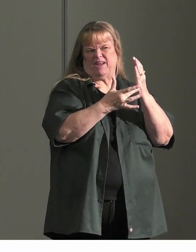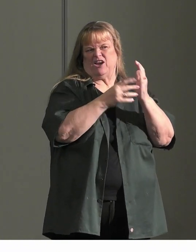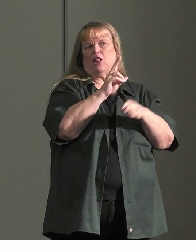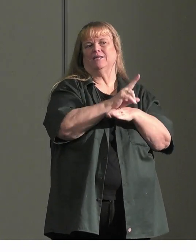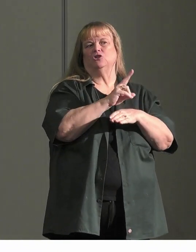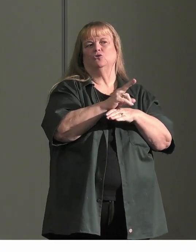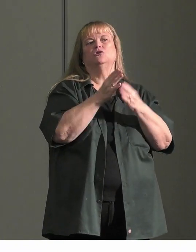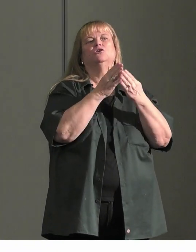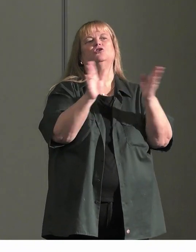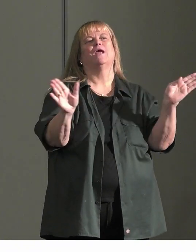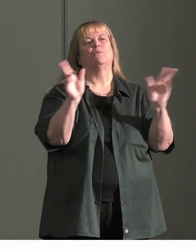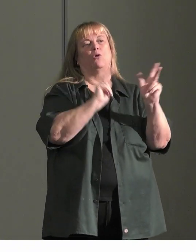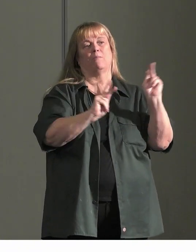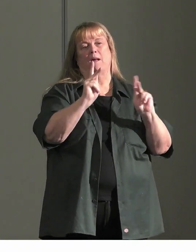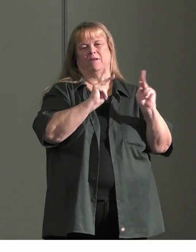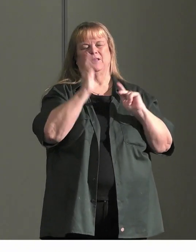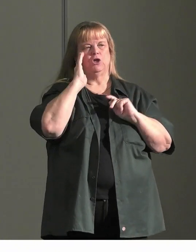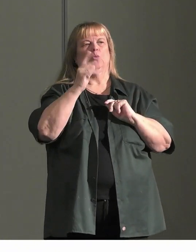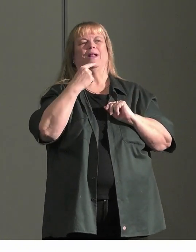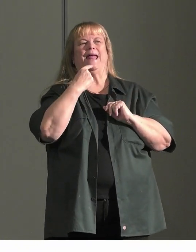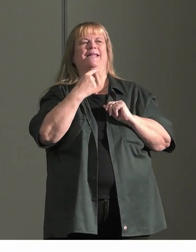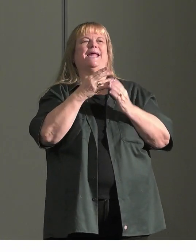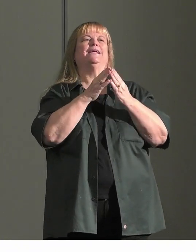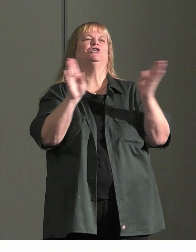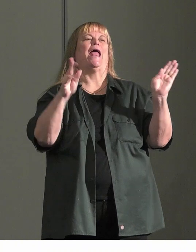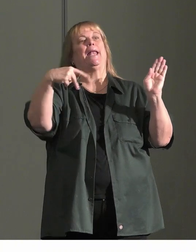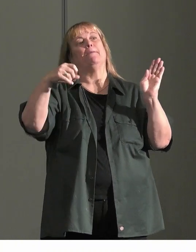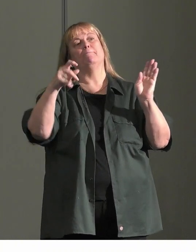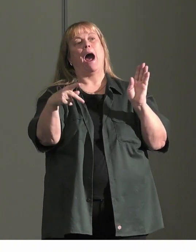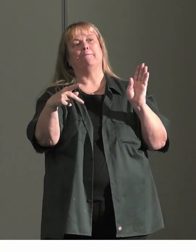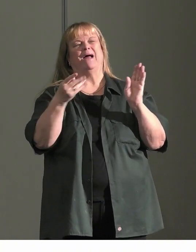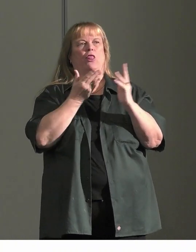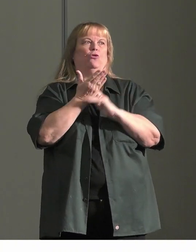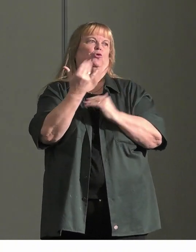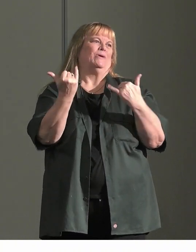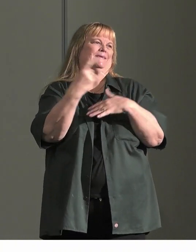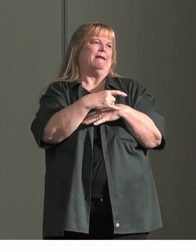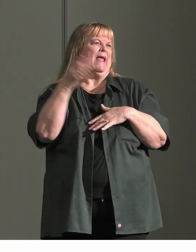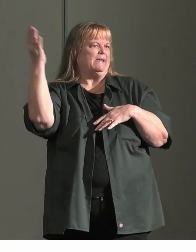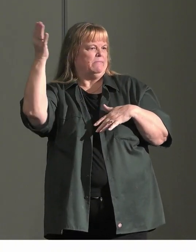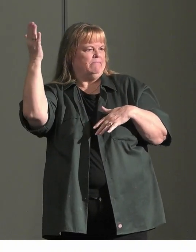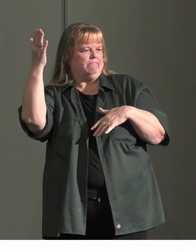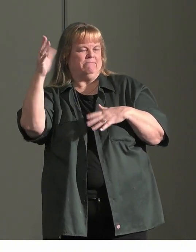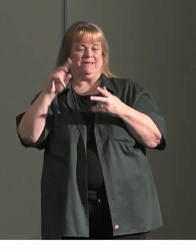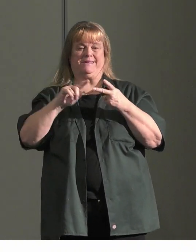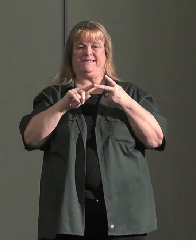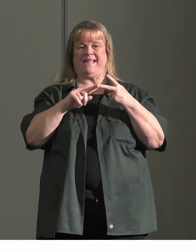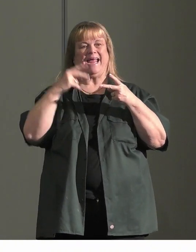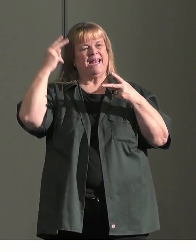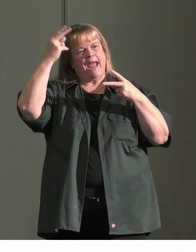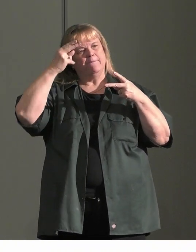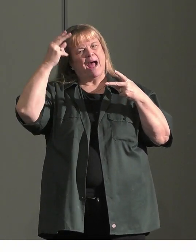population user. You will hear me say Gen Pop throughout today. The second hypothesis,